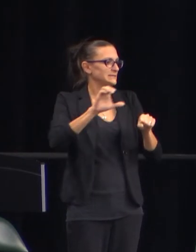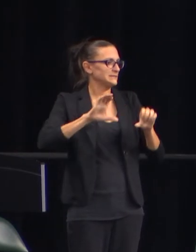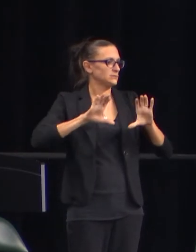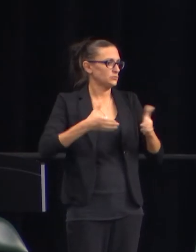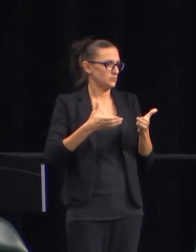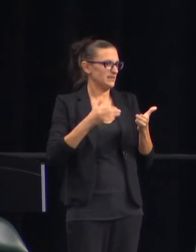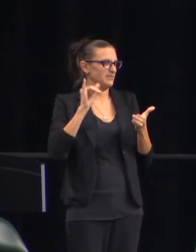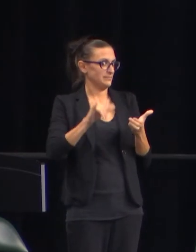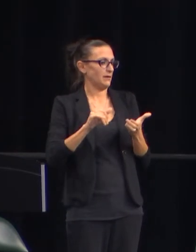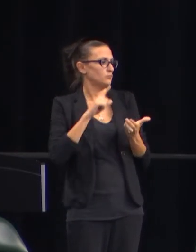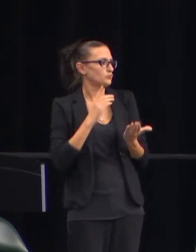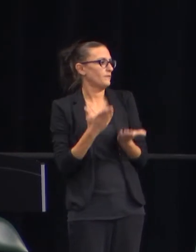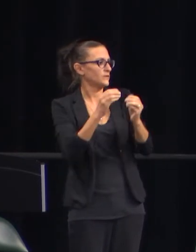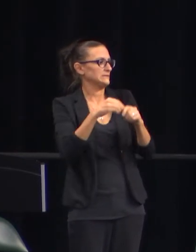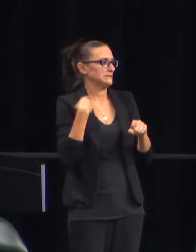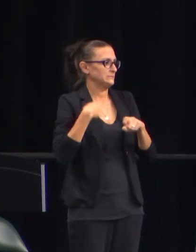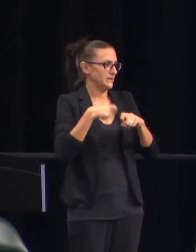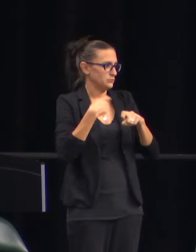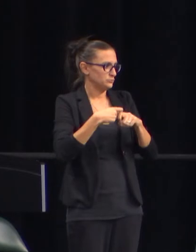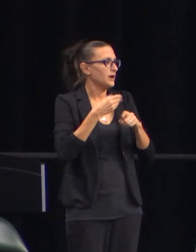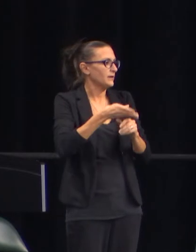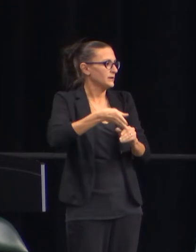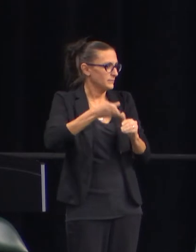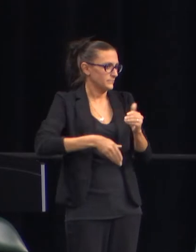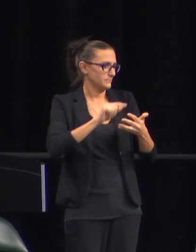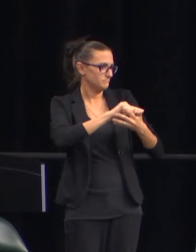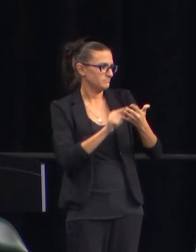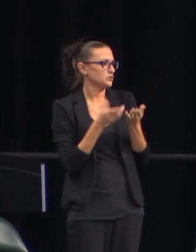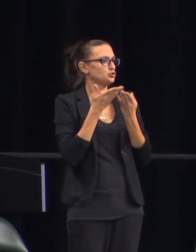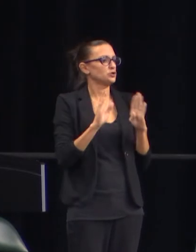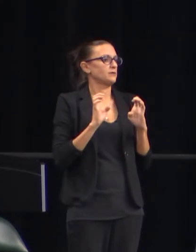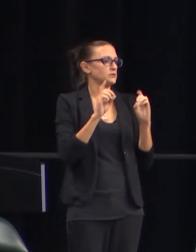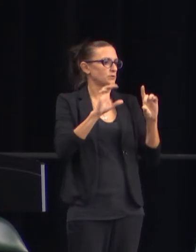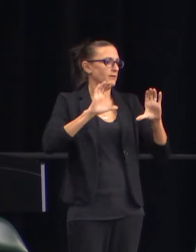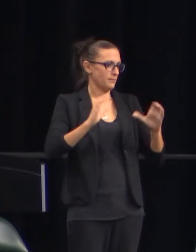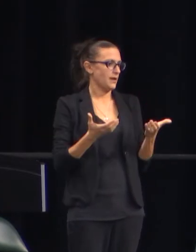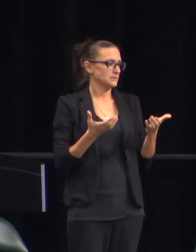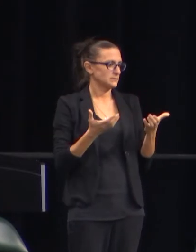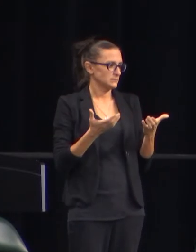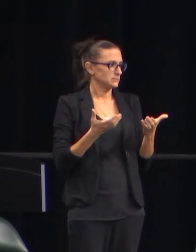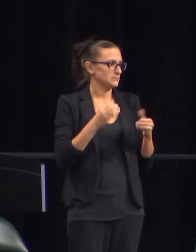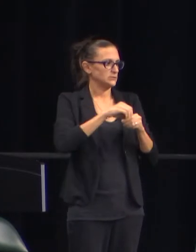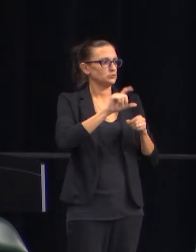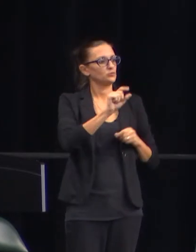that are offered in Spanish and completed these general education classes in 2014.